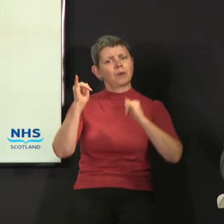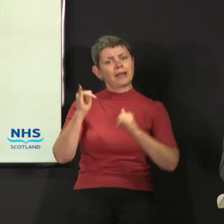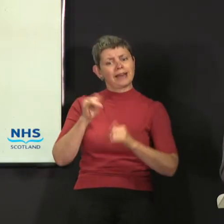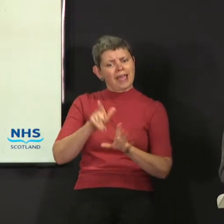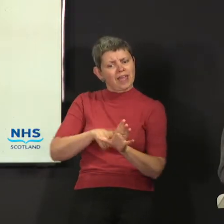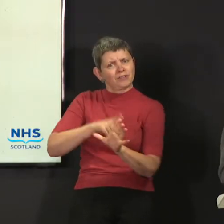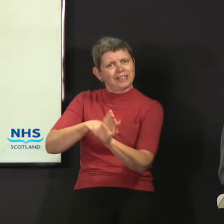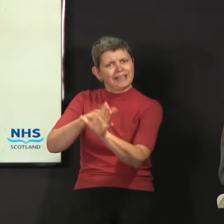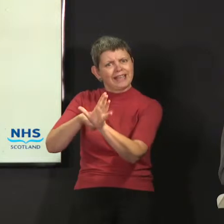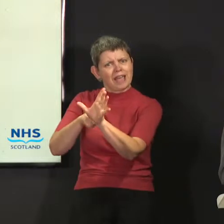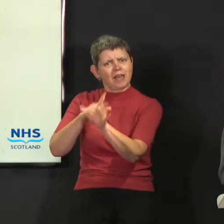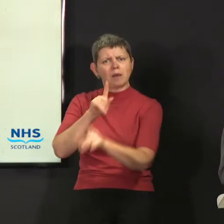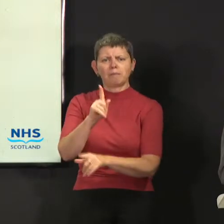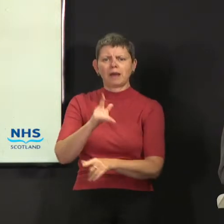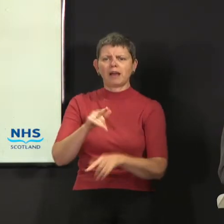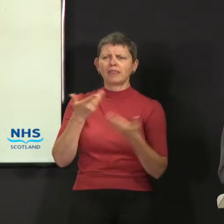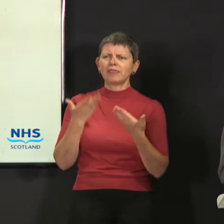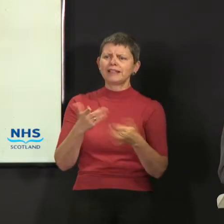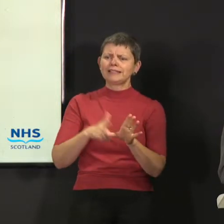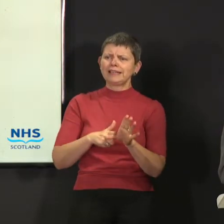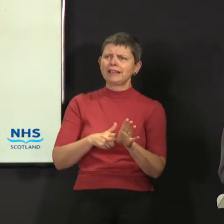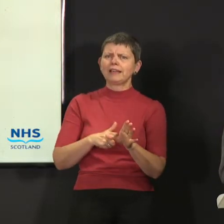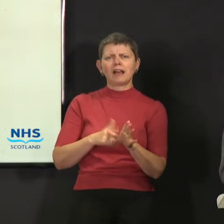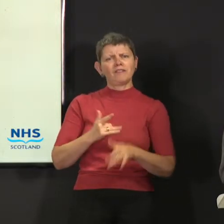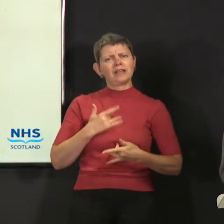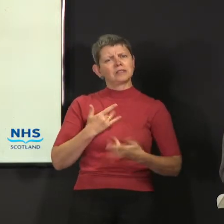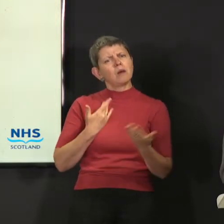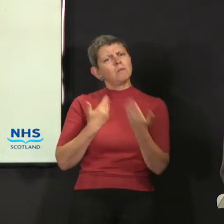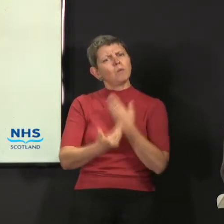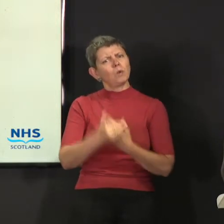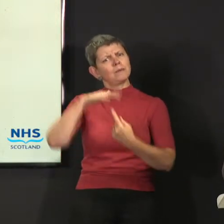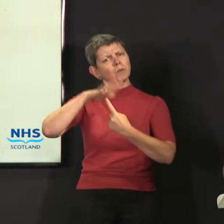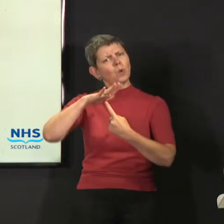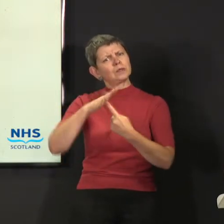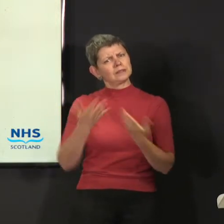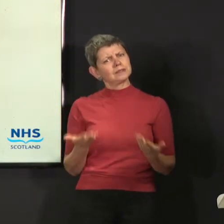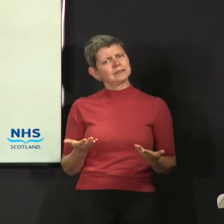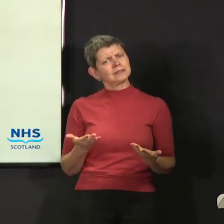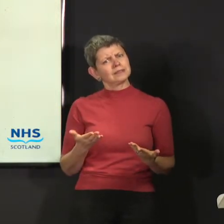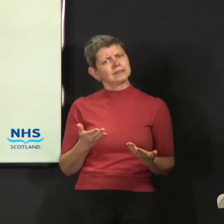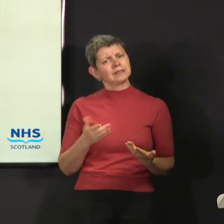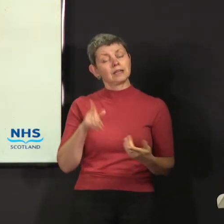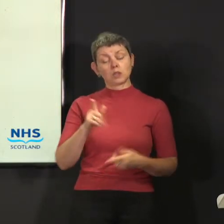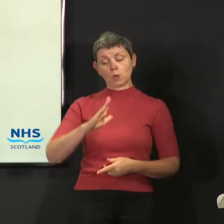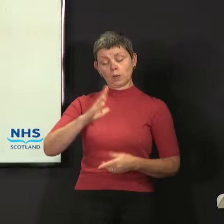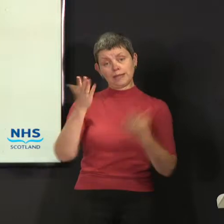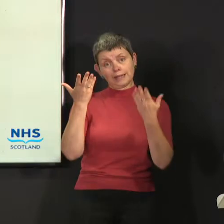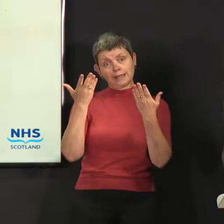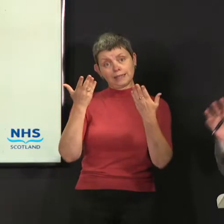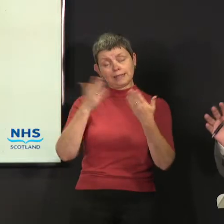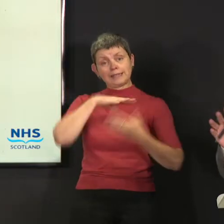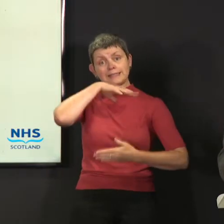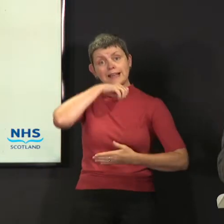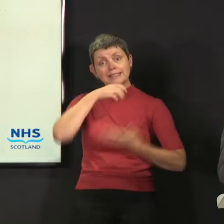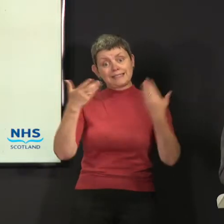feels more important than ever. Buildings across the United Kingdom on Saturday night will light up blue